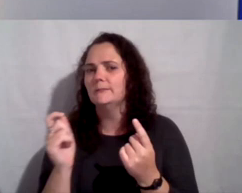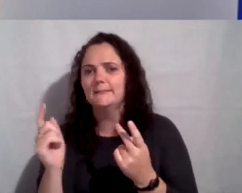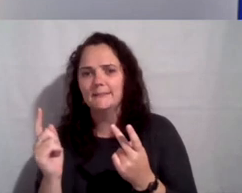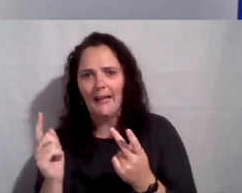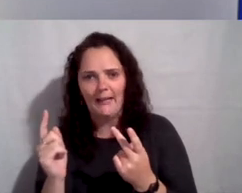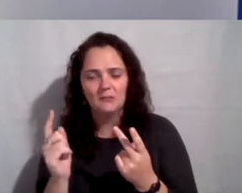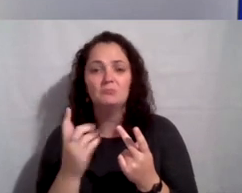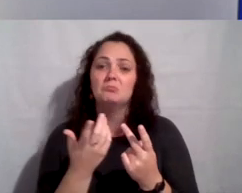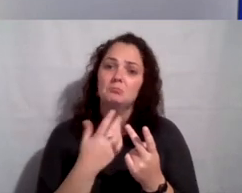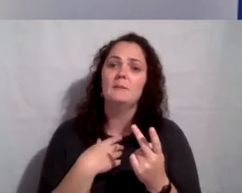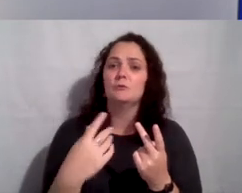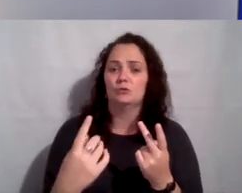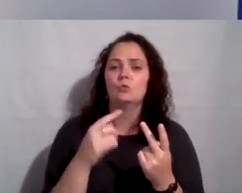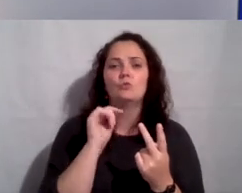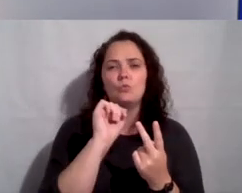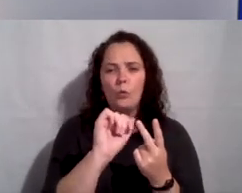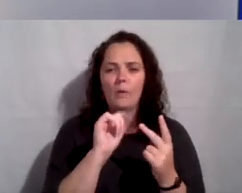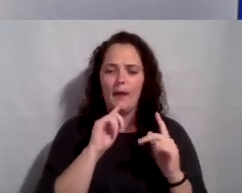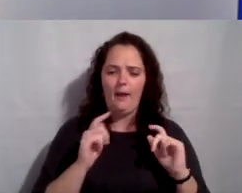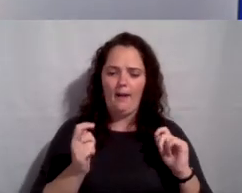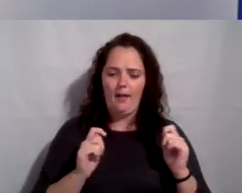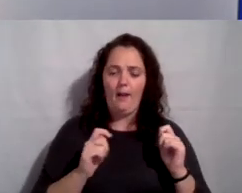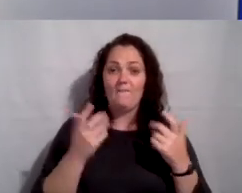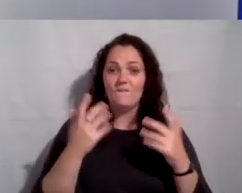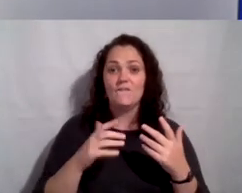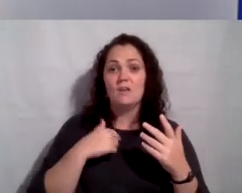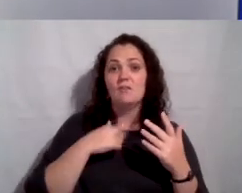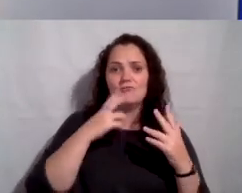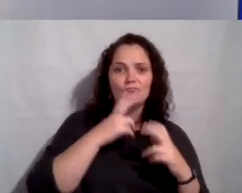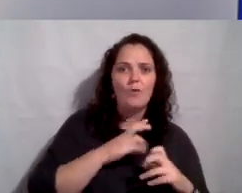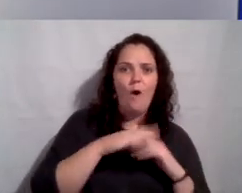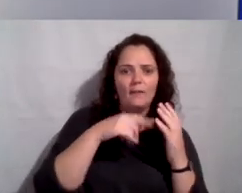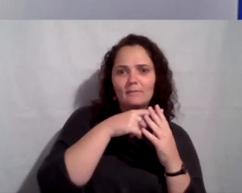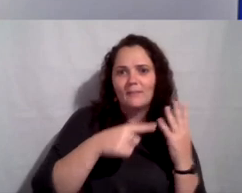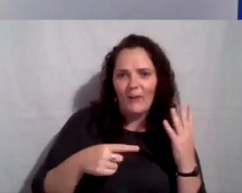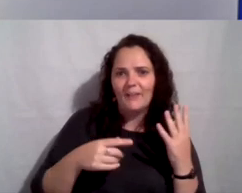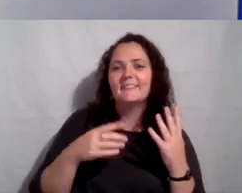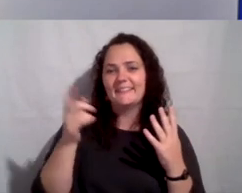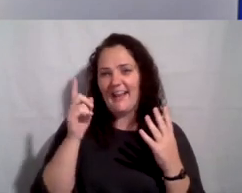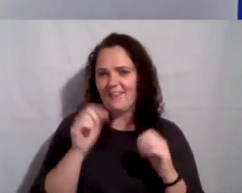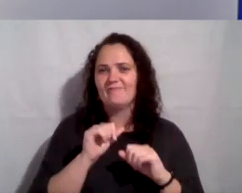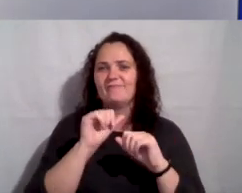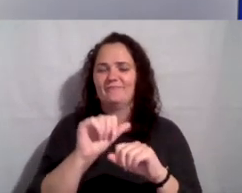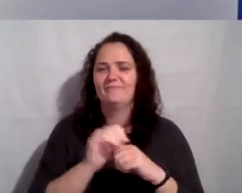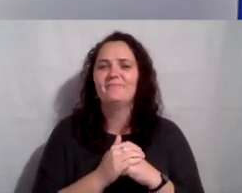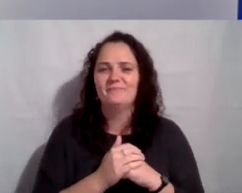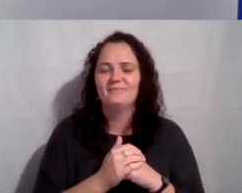one. I want you to adapt and respond to it using any of those methods that we've explored so far. So either that